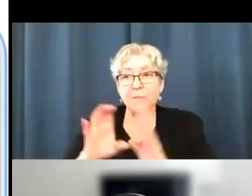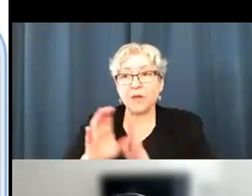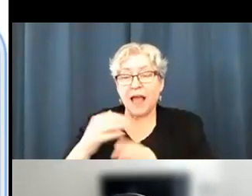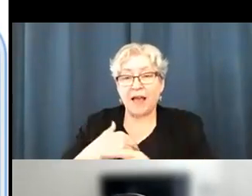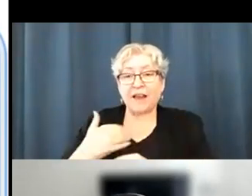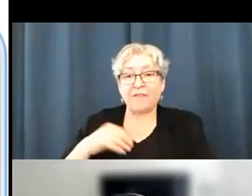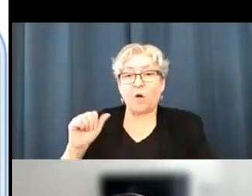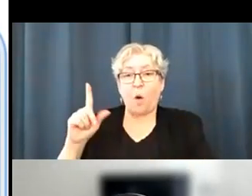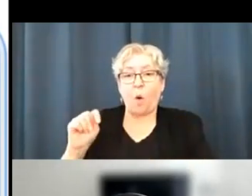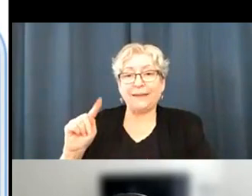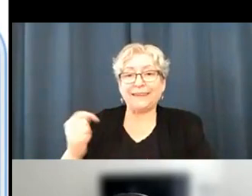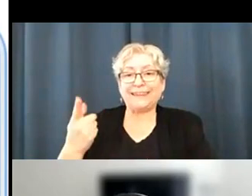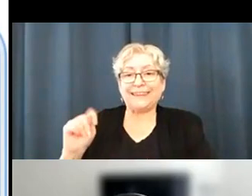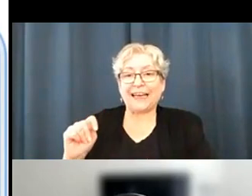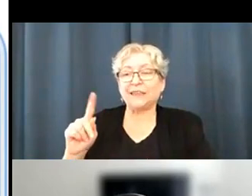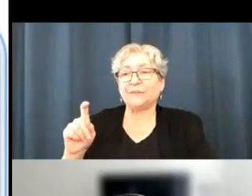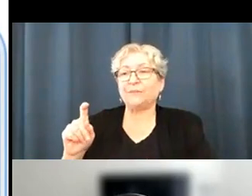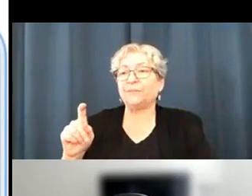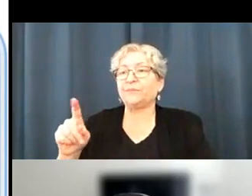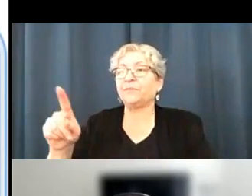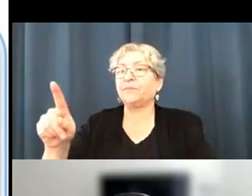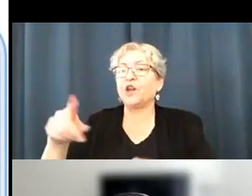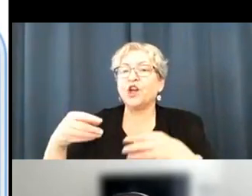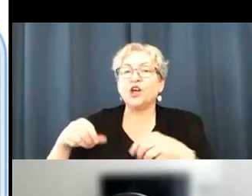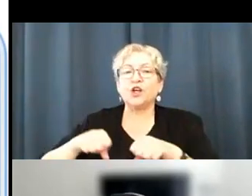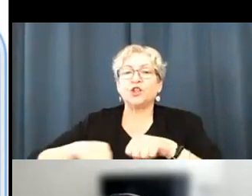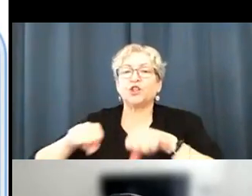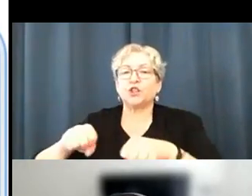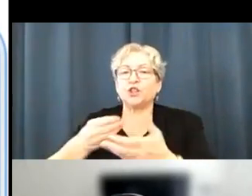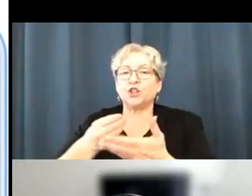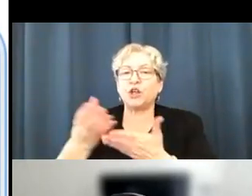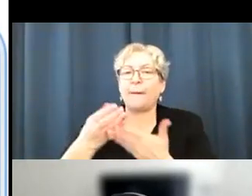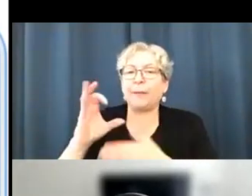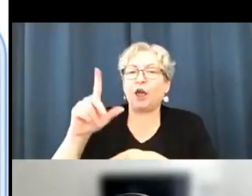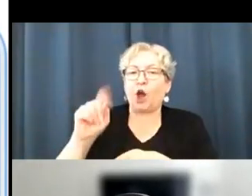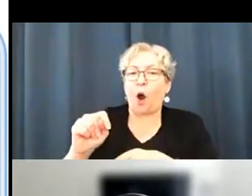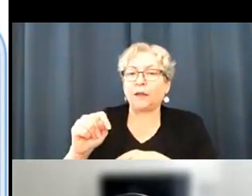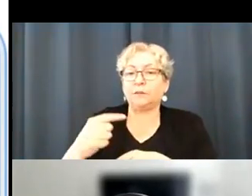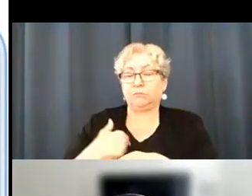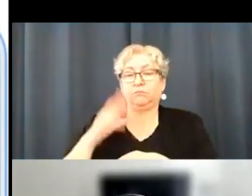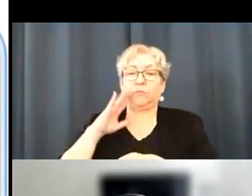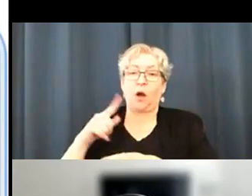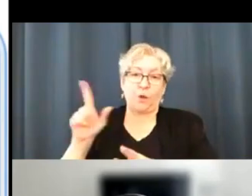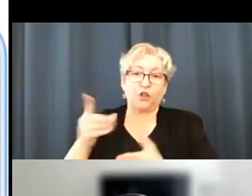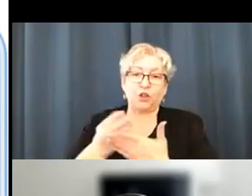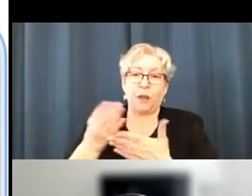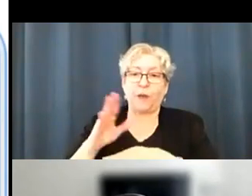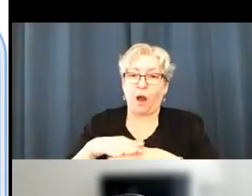Let's take this shopping cart icon. I know because I've shopped online before that this is a shopping cart icon.